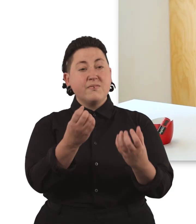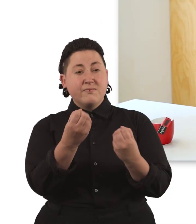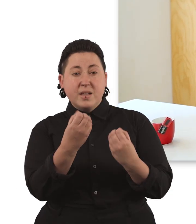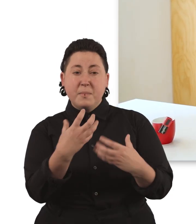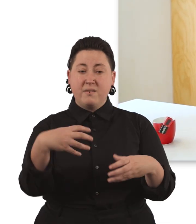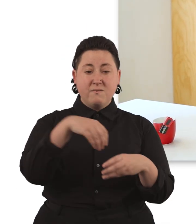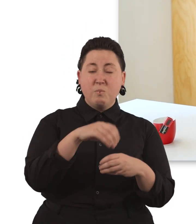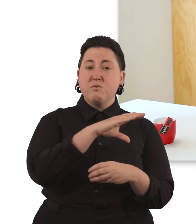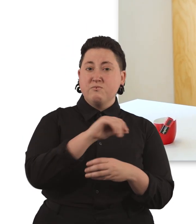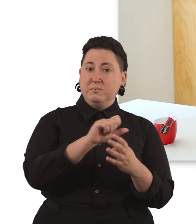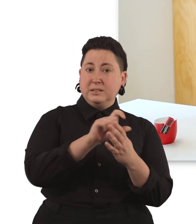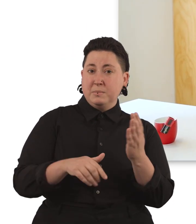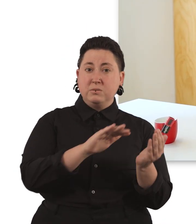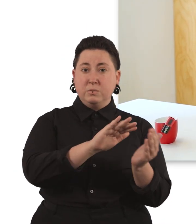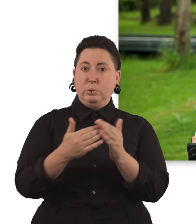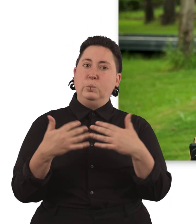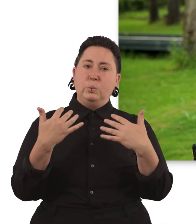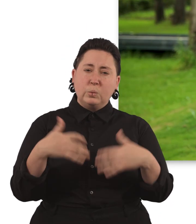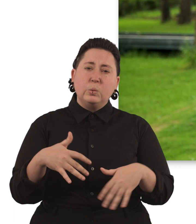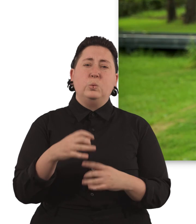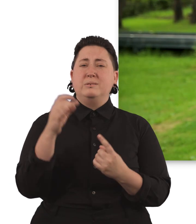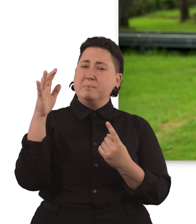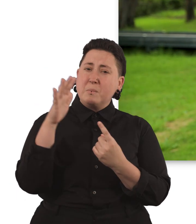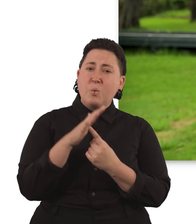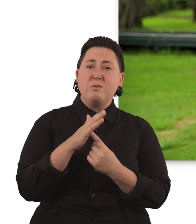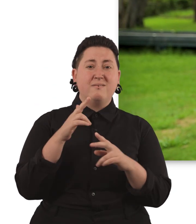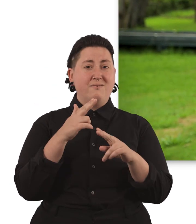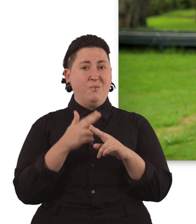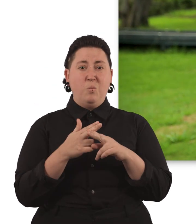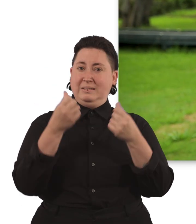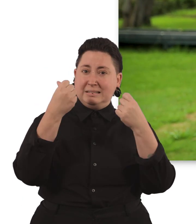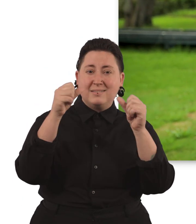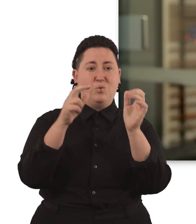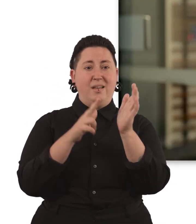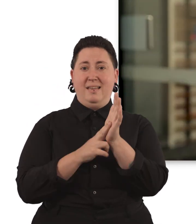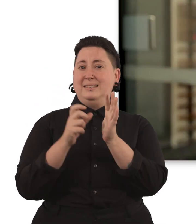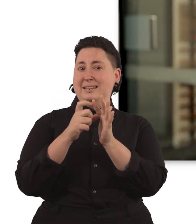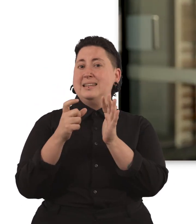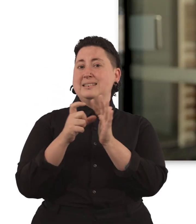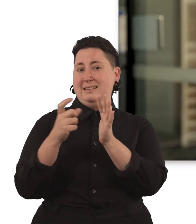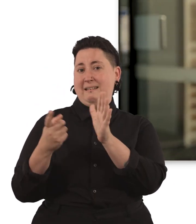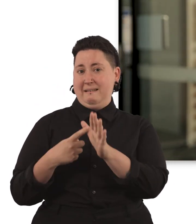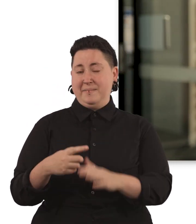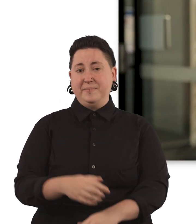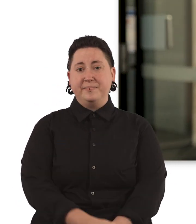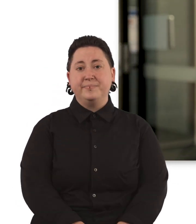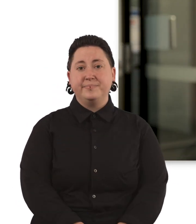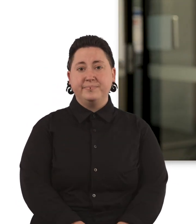The disability community's feedback and participation is critical to the success of the National Disability Data Asset